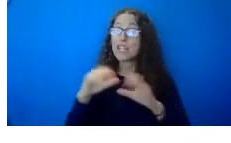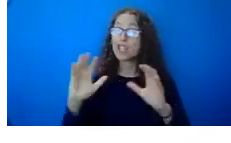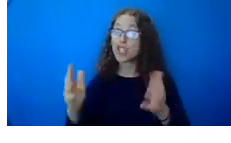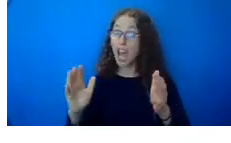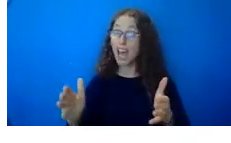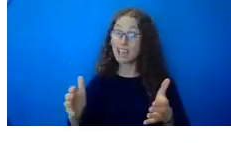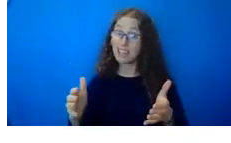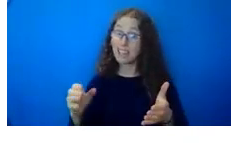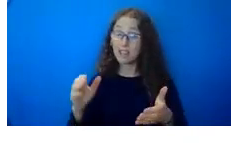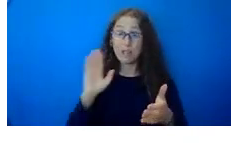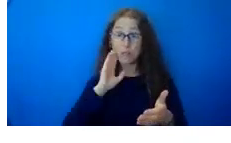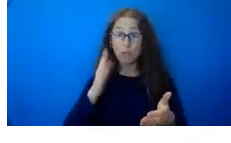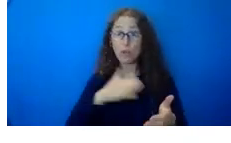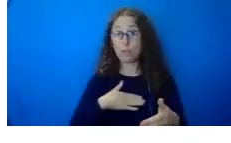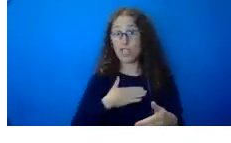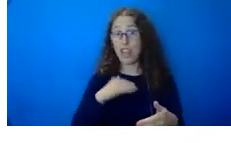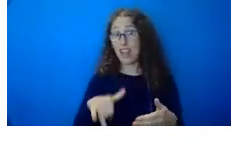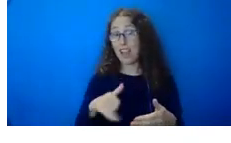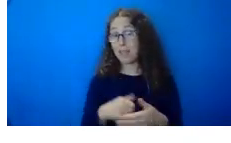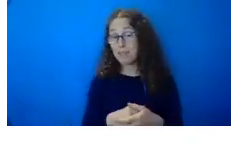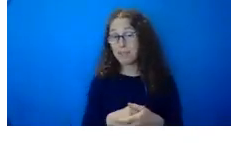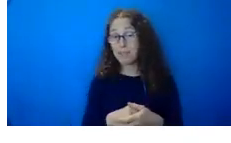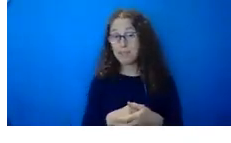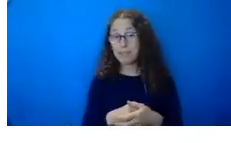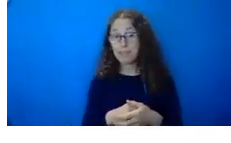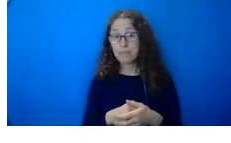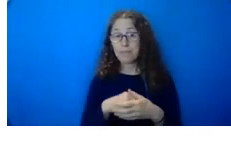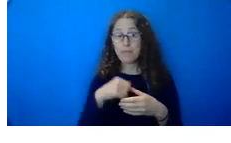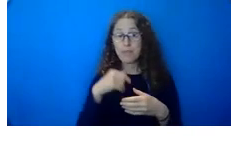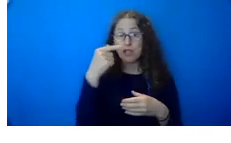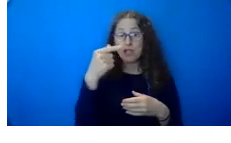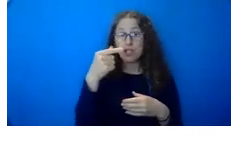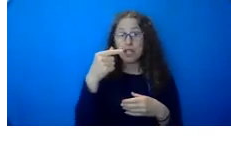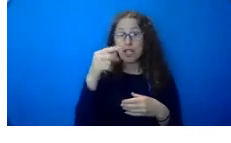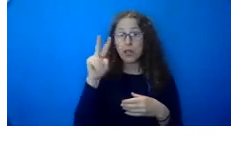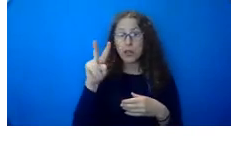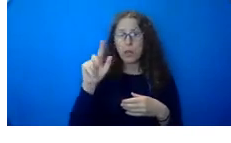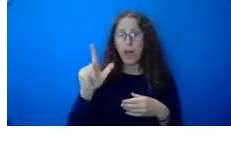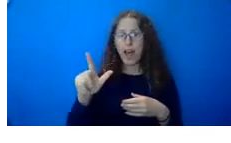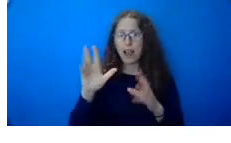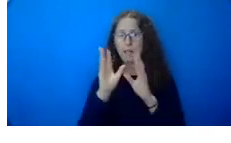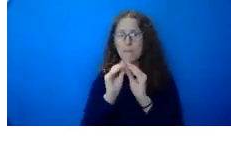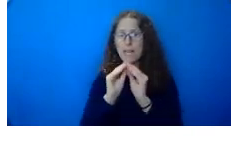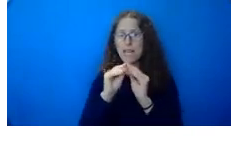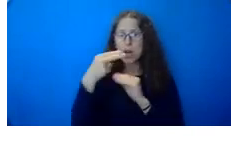. IT LOOKS LIKE YOU'RE USING OLDER VERSION OF ZOOM SO I CAN 'T ALLOW YOU TO SPEAK BUT IF